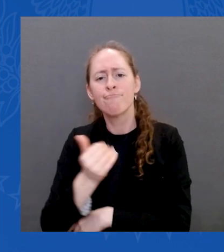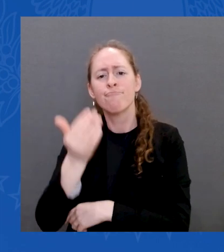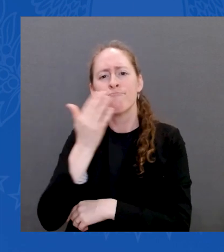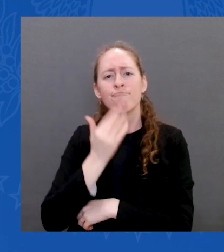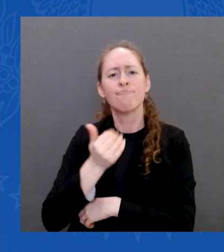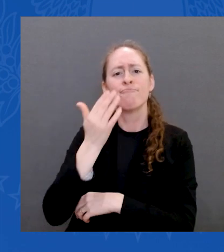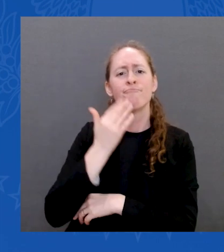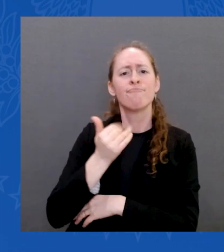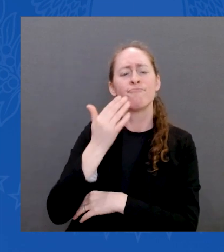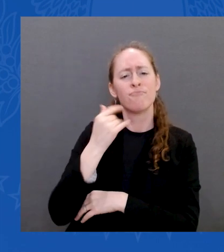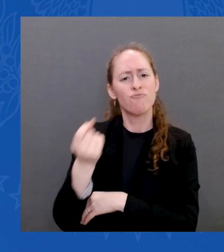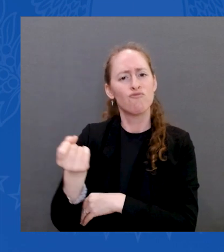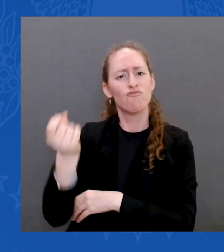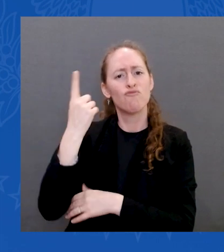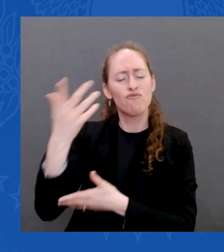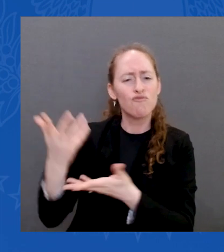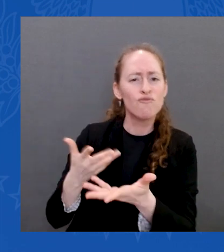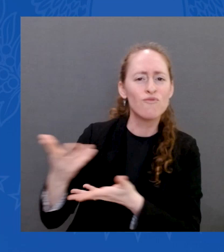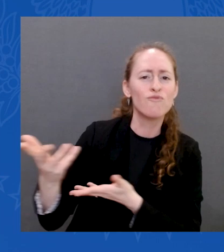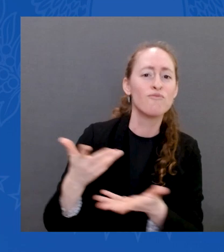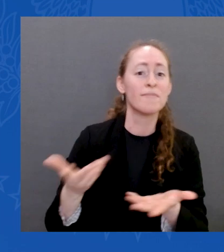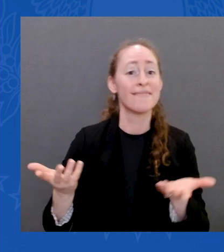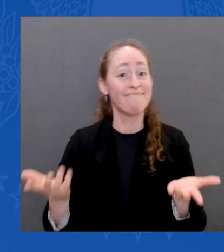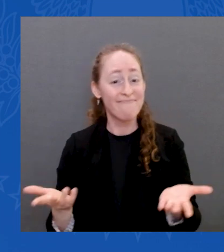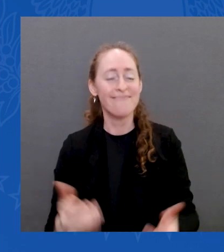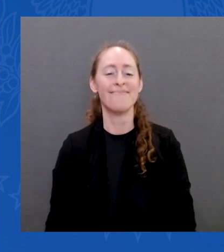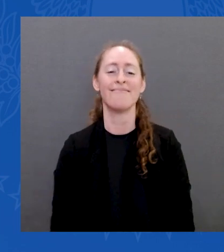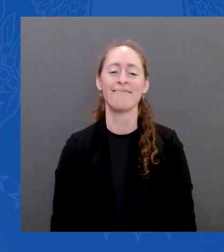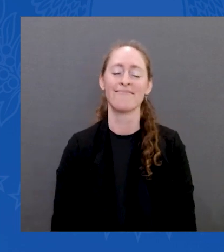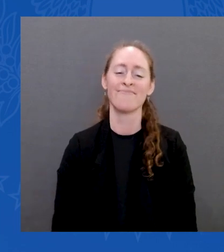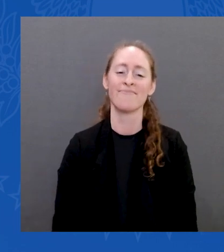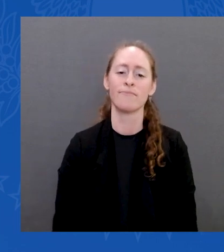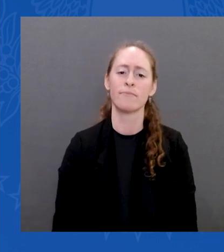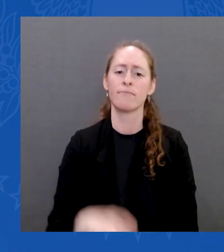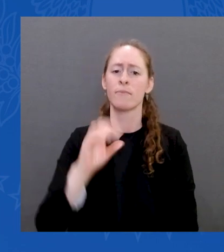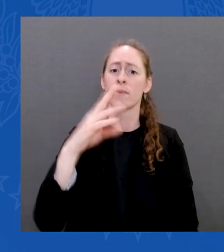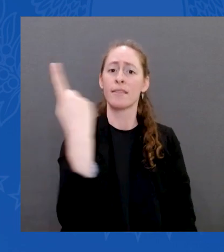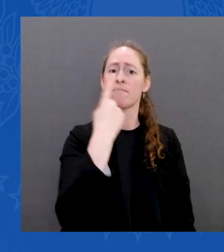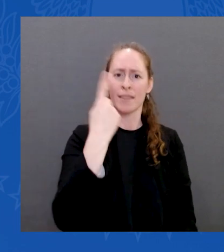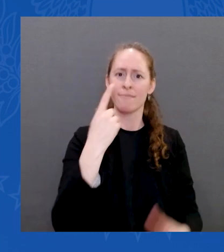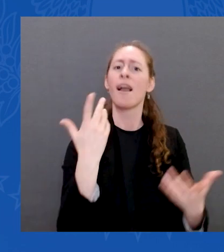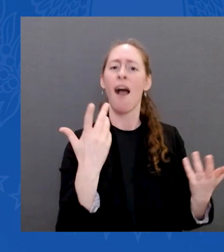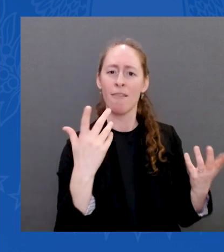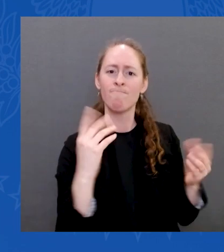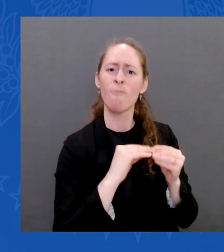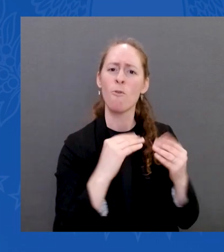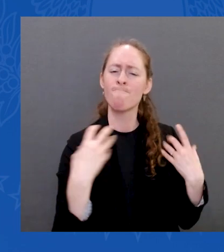And someone is braver because you helped him find his courage.